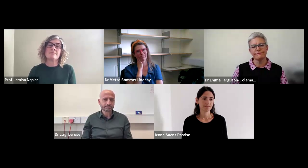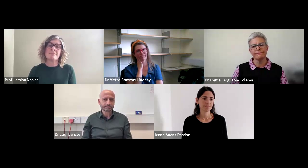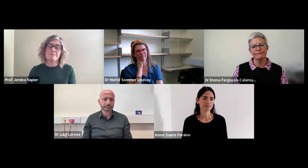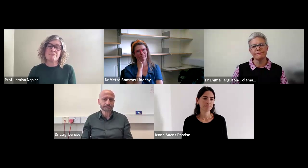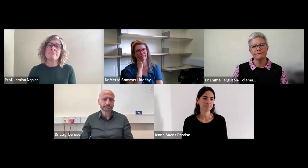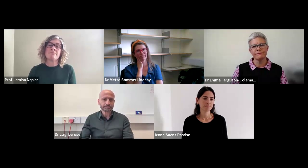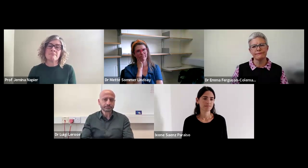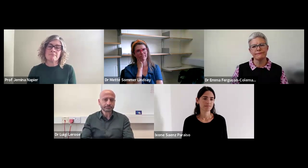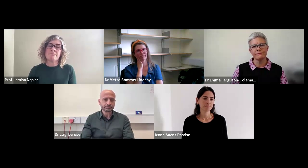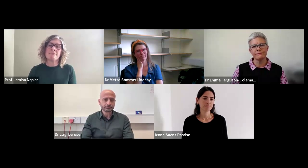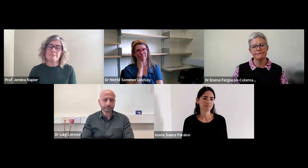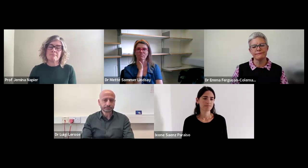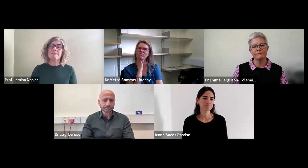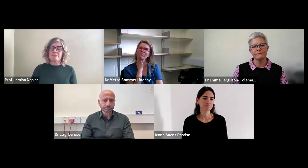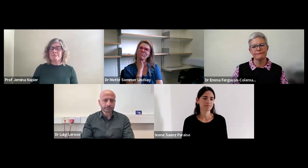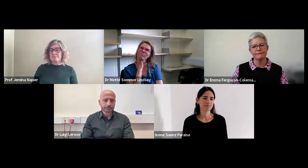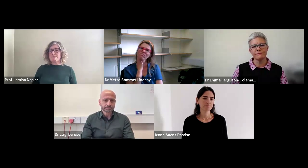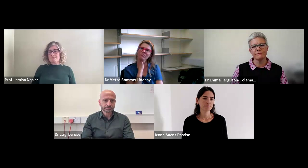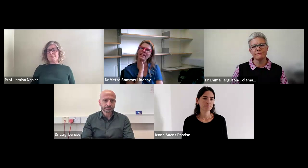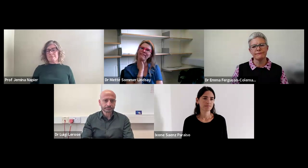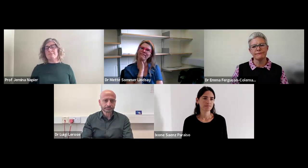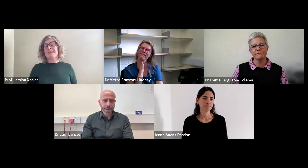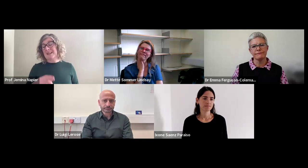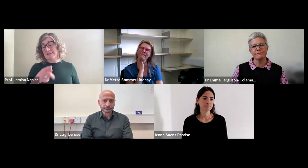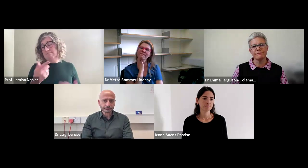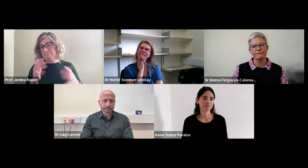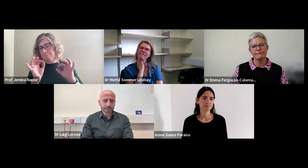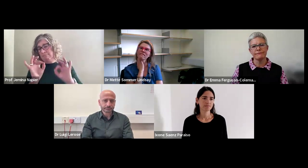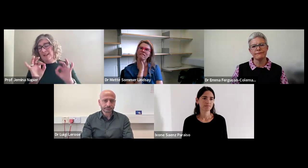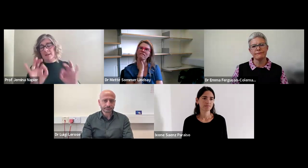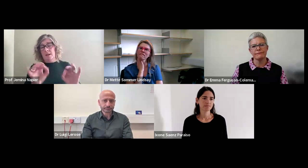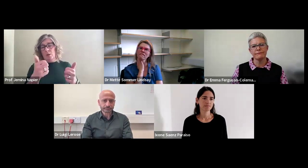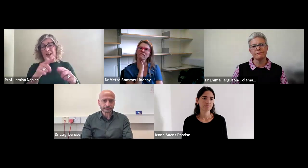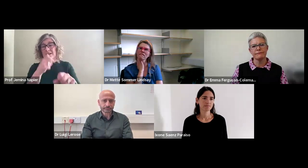over into their world and it would be good to see efforts made the other direction